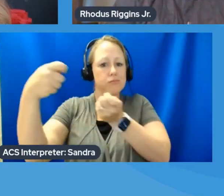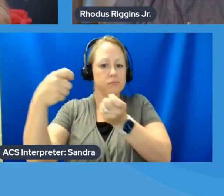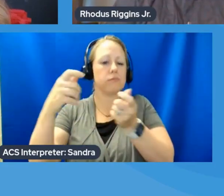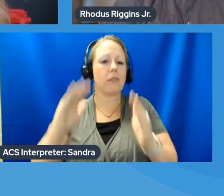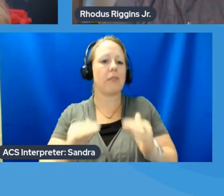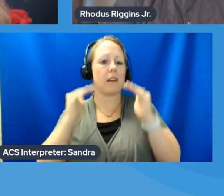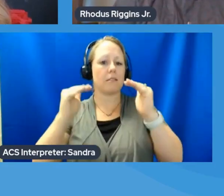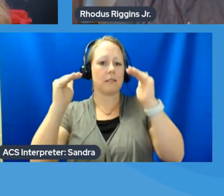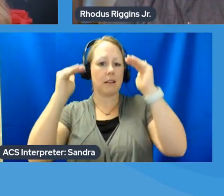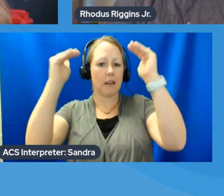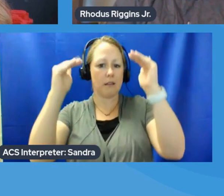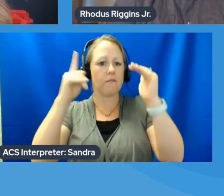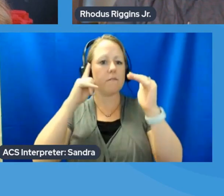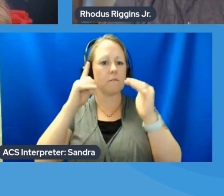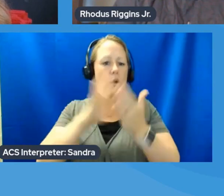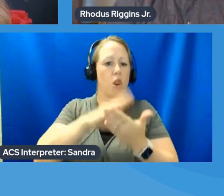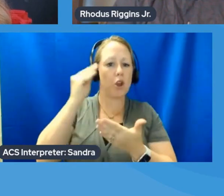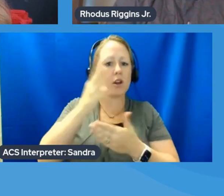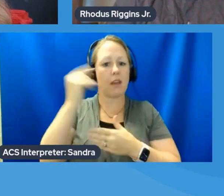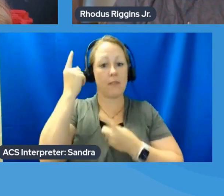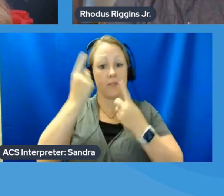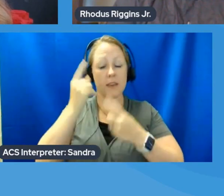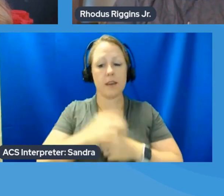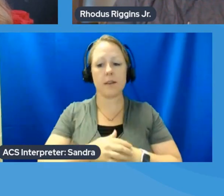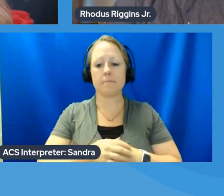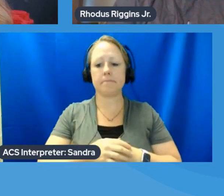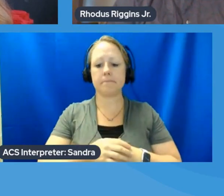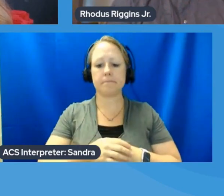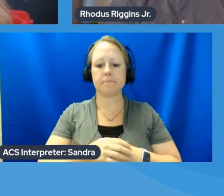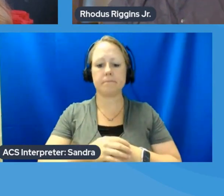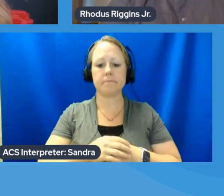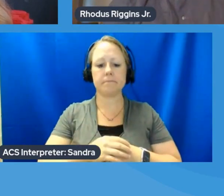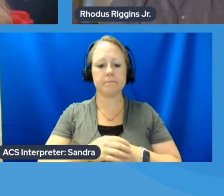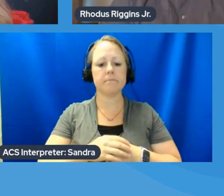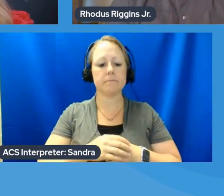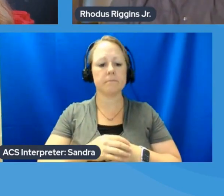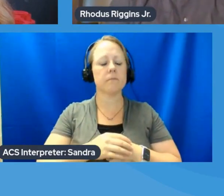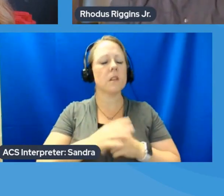development work has been really affected by the pandemic